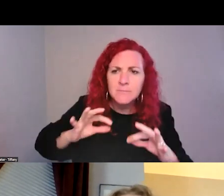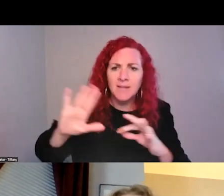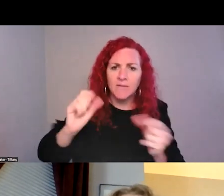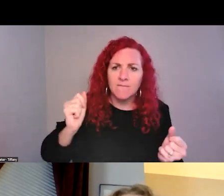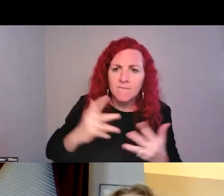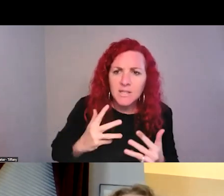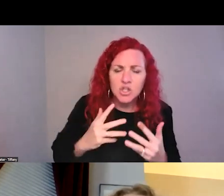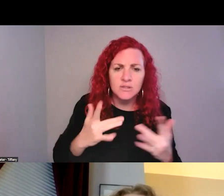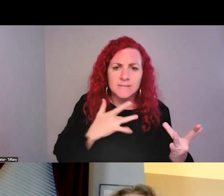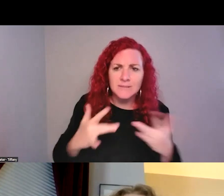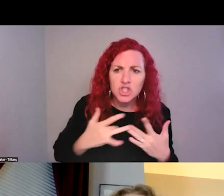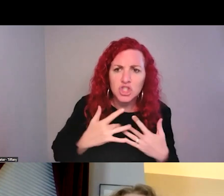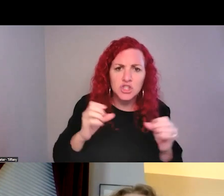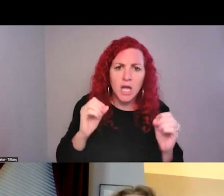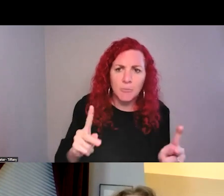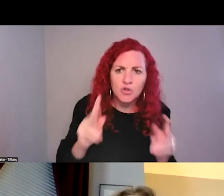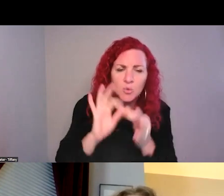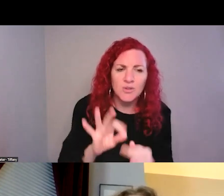AND OPPORTUNITIES WITH 988.